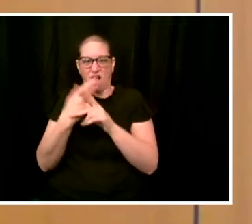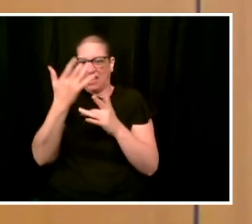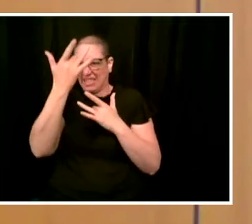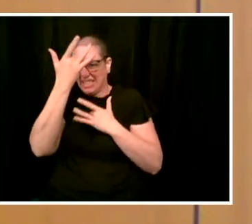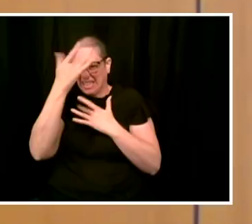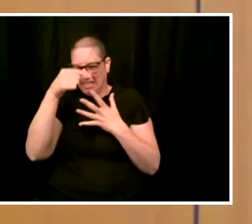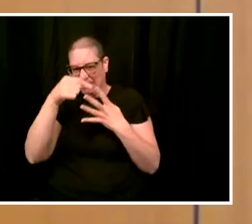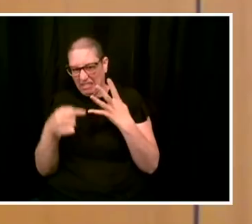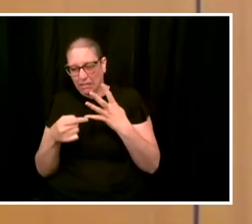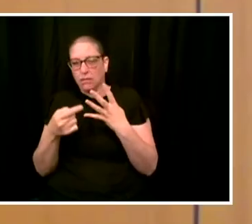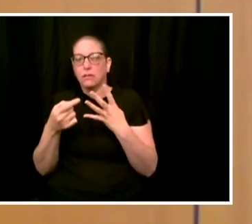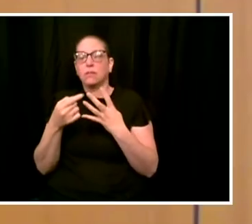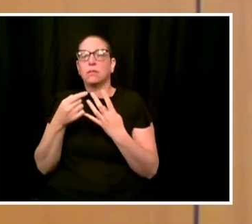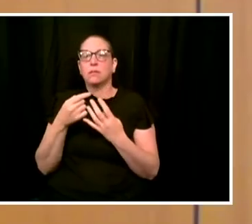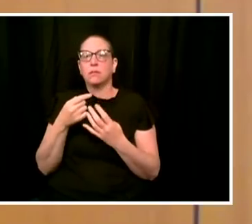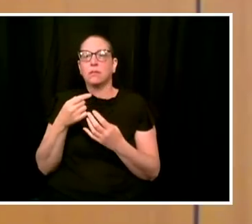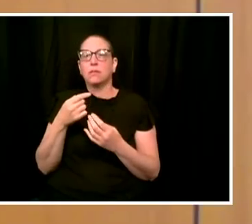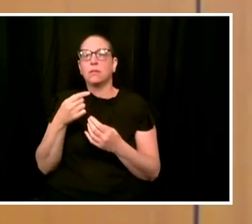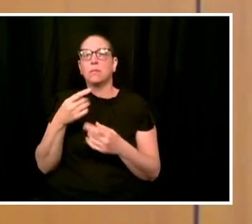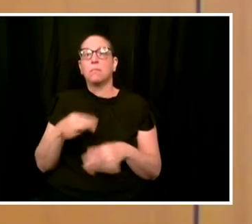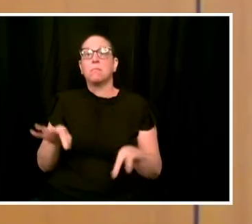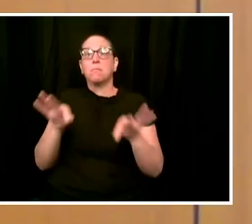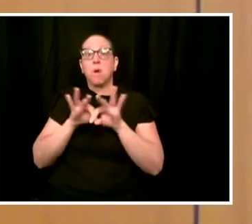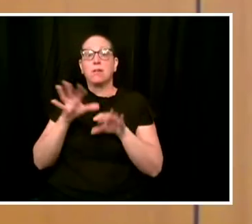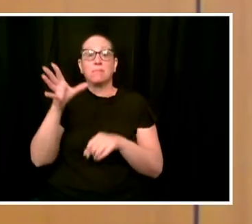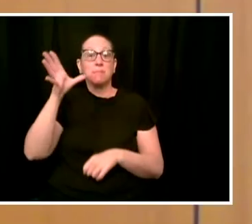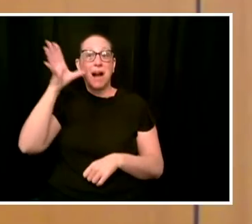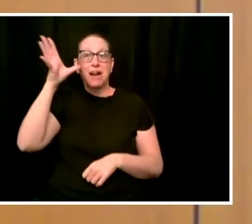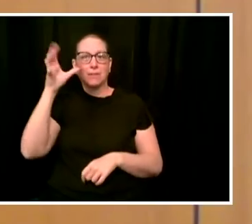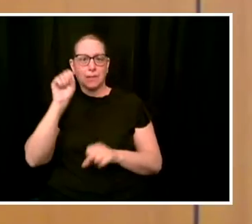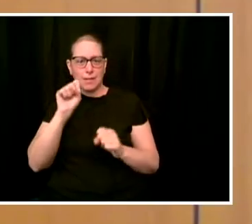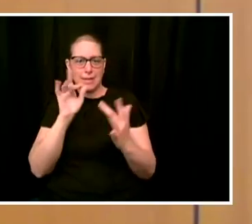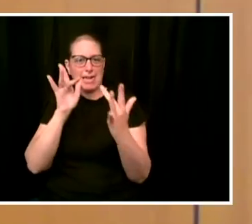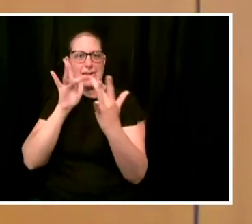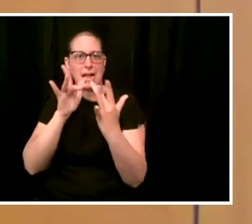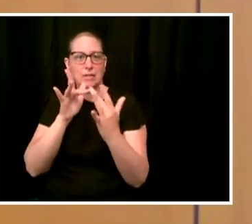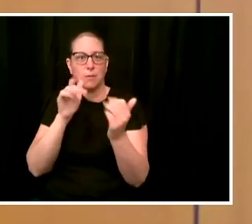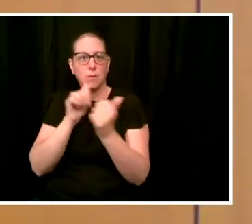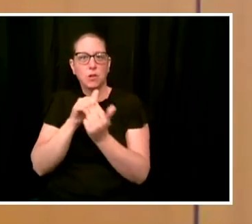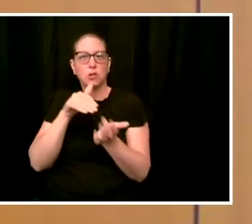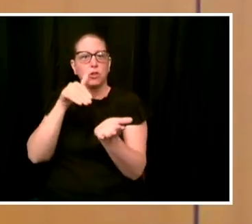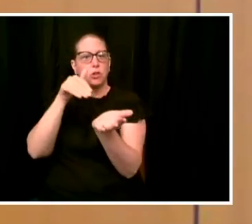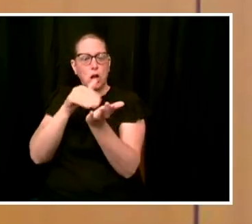CLINICIANS TO IDENTIFY THIS EARLY, IN ORDER FOR THEM TO DO THT,A WE NDEE